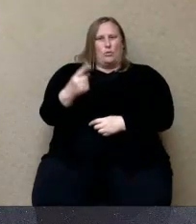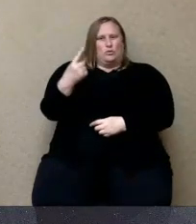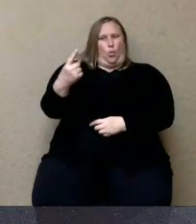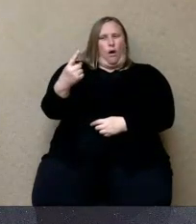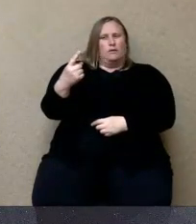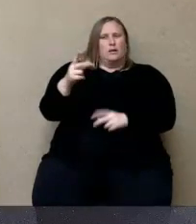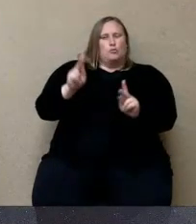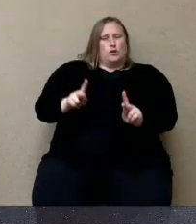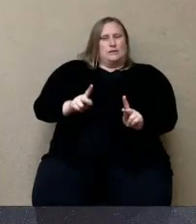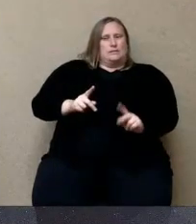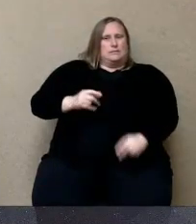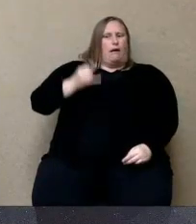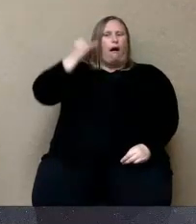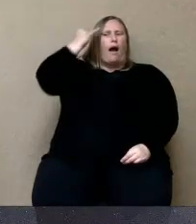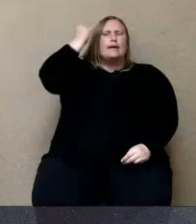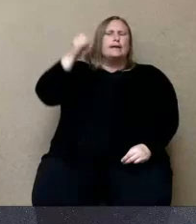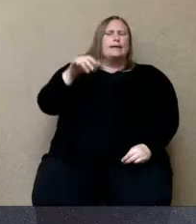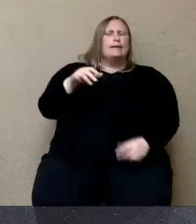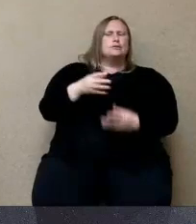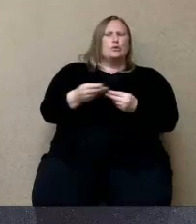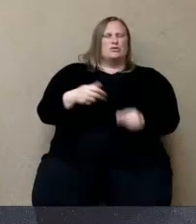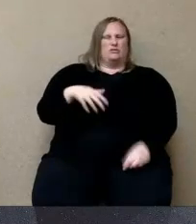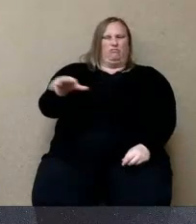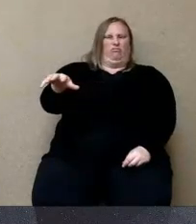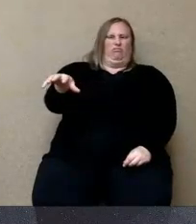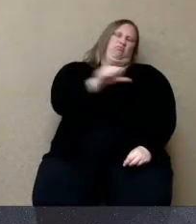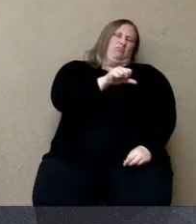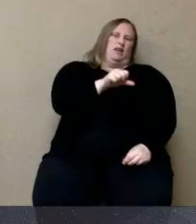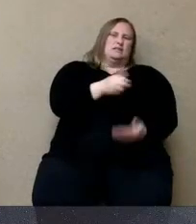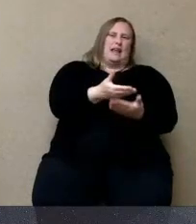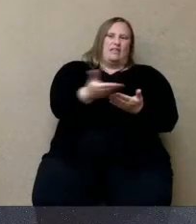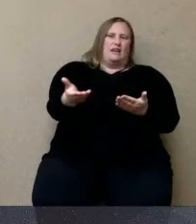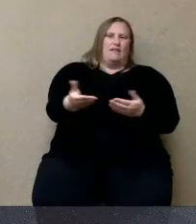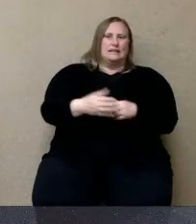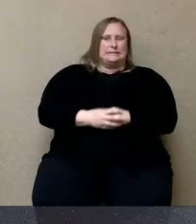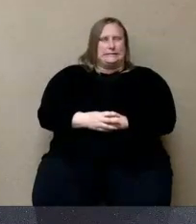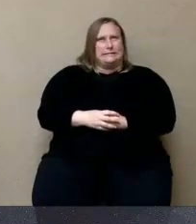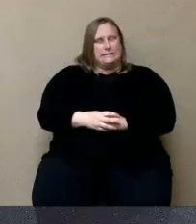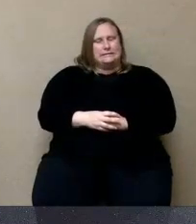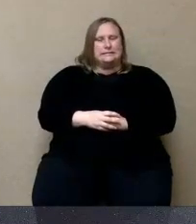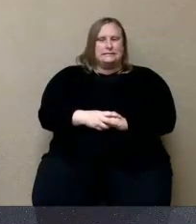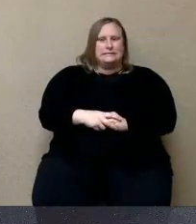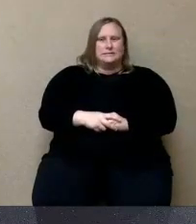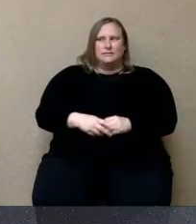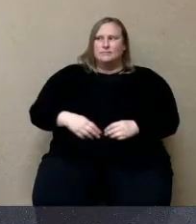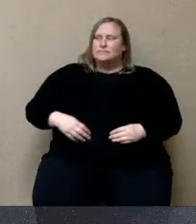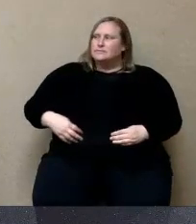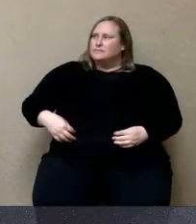solution just to take the device away at school.